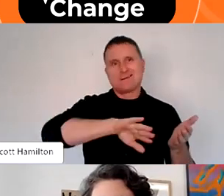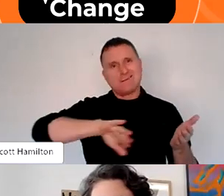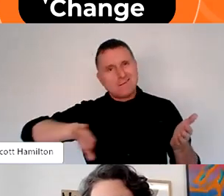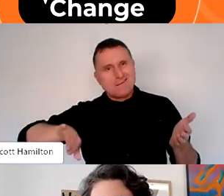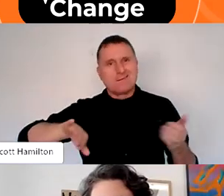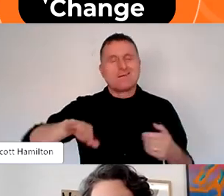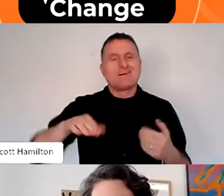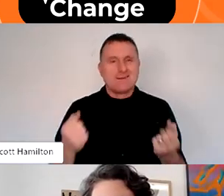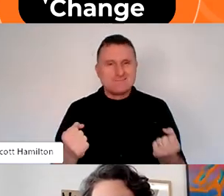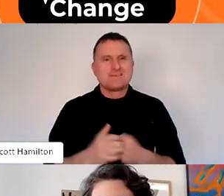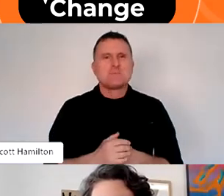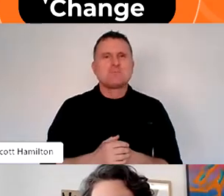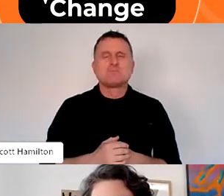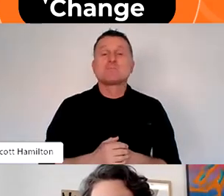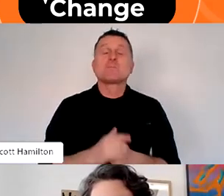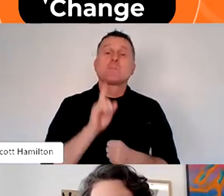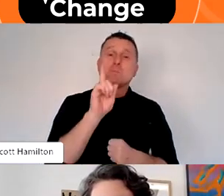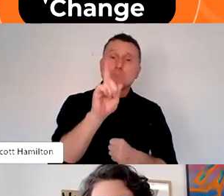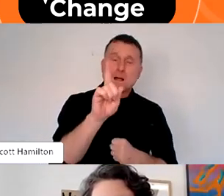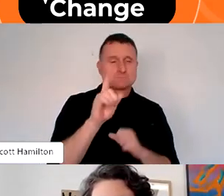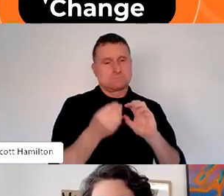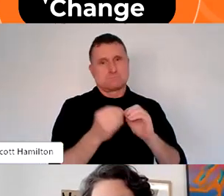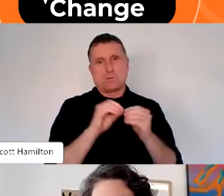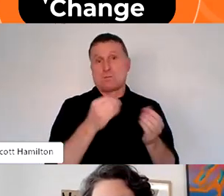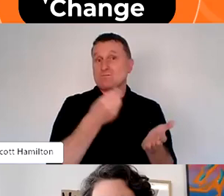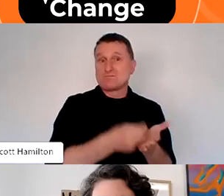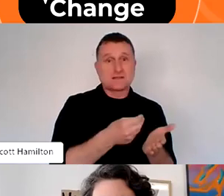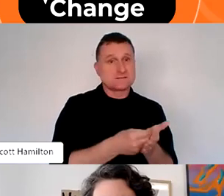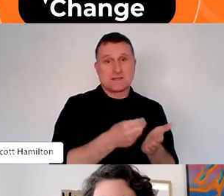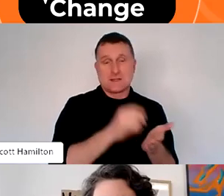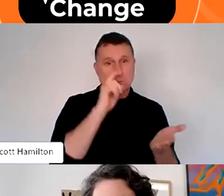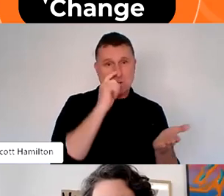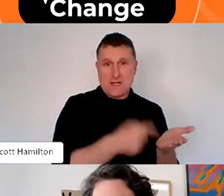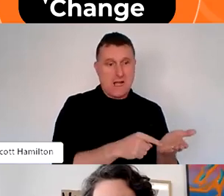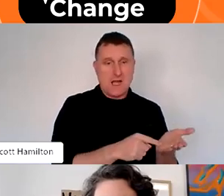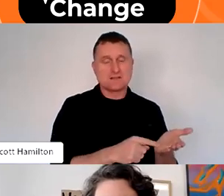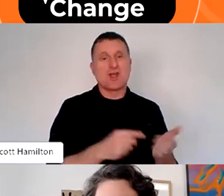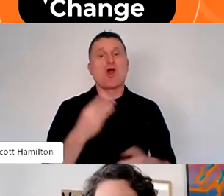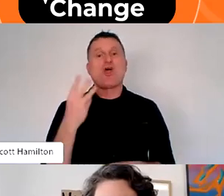we don't fund it. I have 13 kaiawhina teacher aides in my school. I get